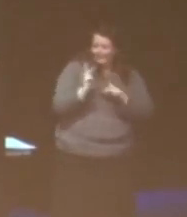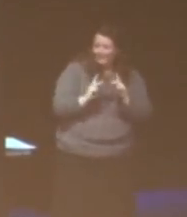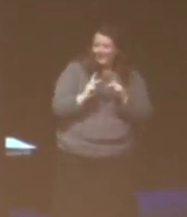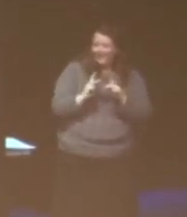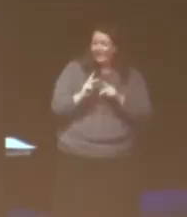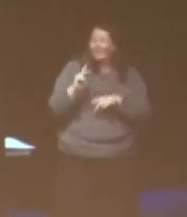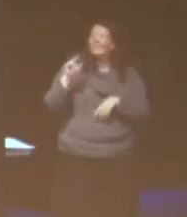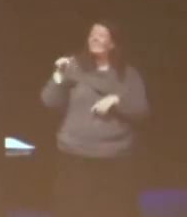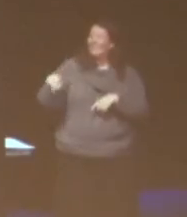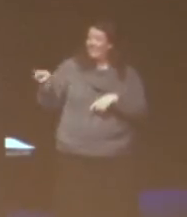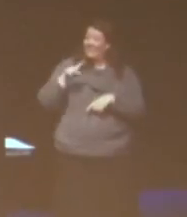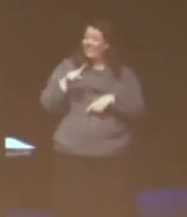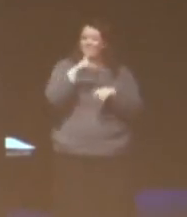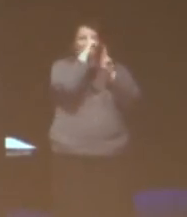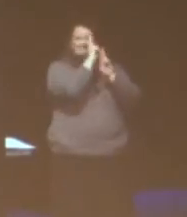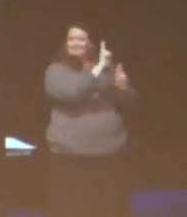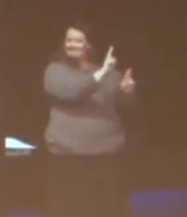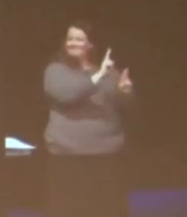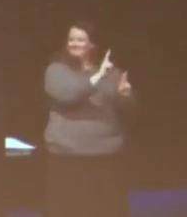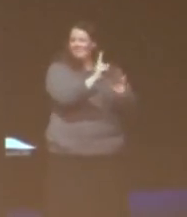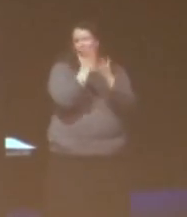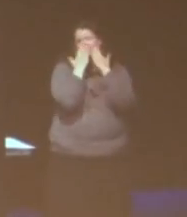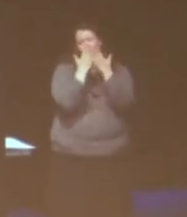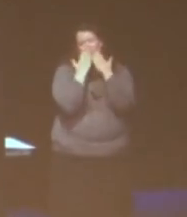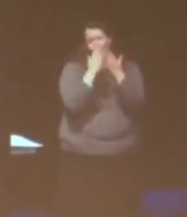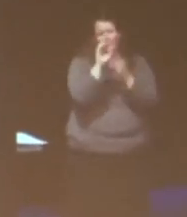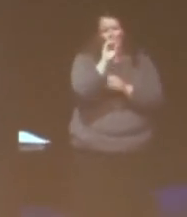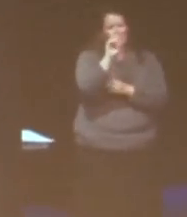our professional skilled local interpreters and I